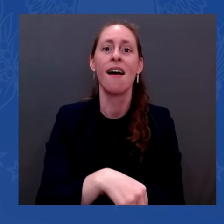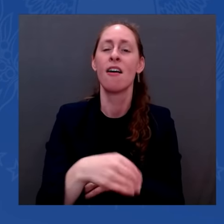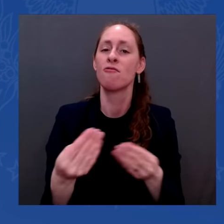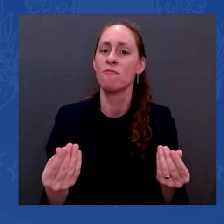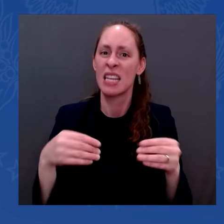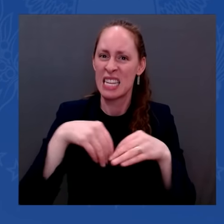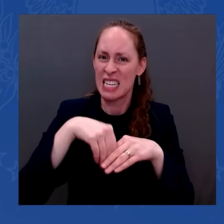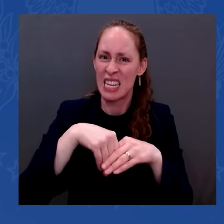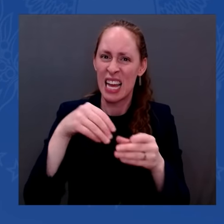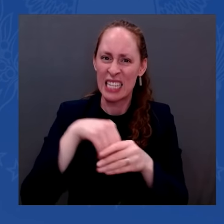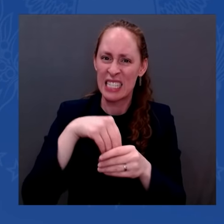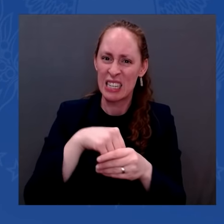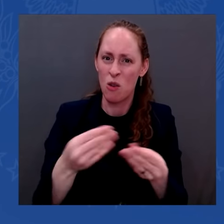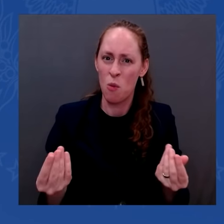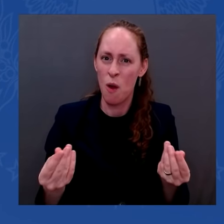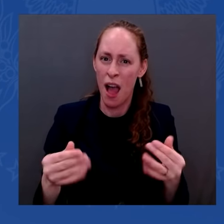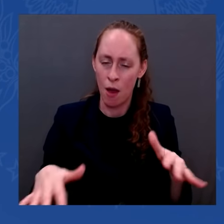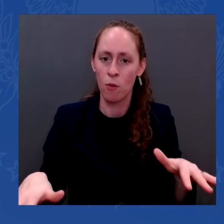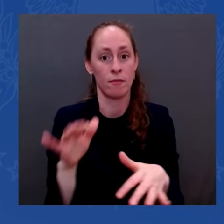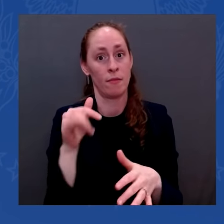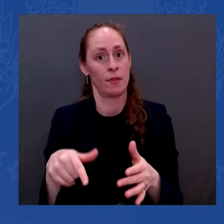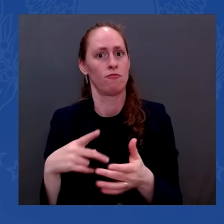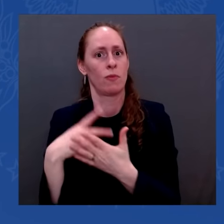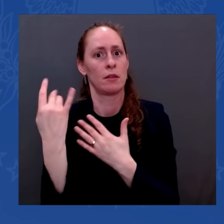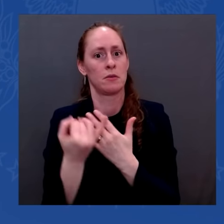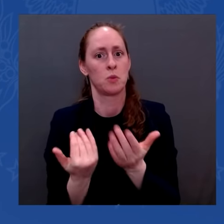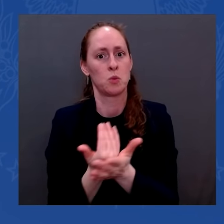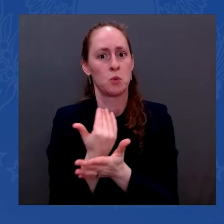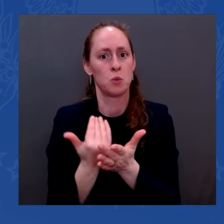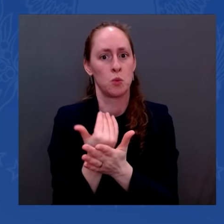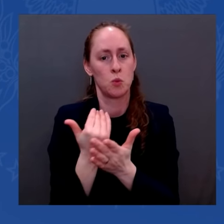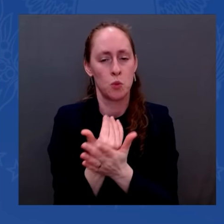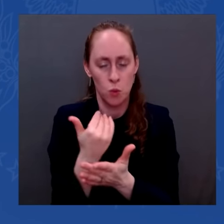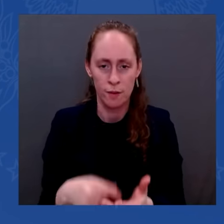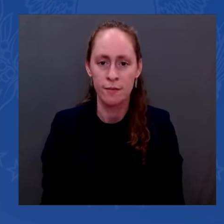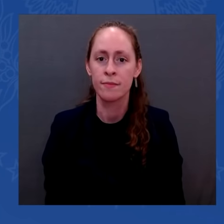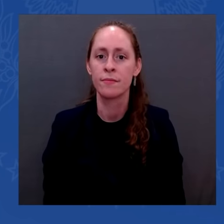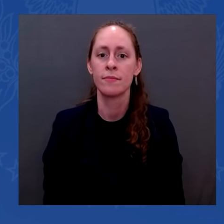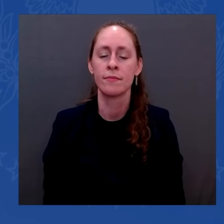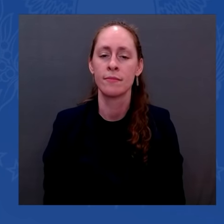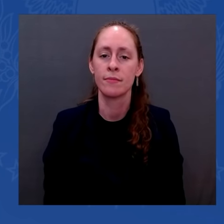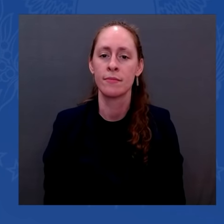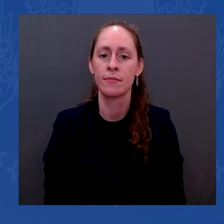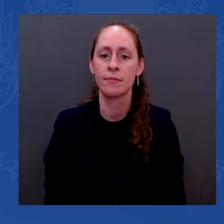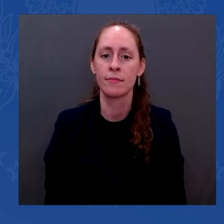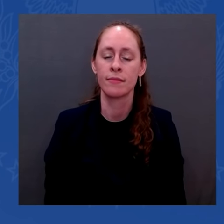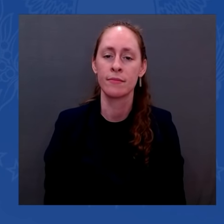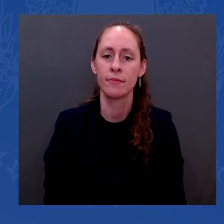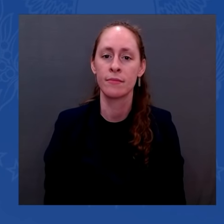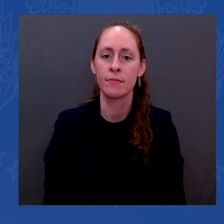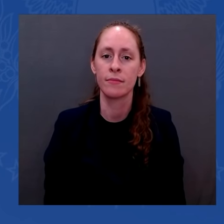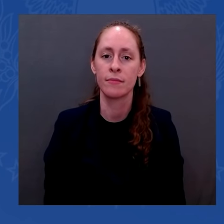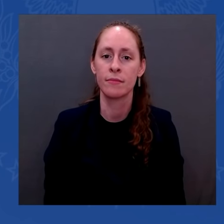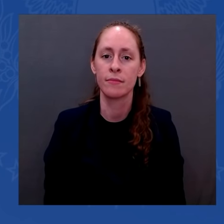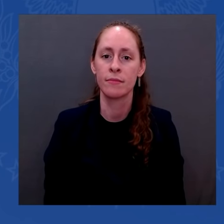that we can recover that lithium as we have it above ground in a commercially viable manner.